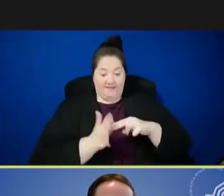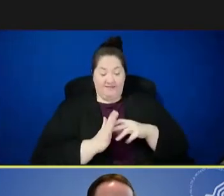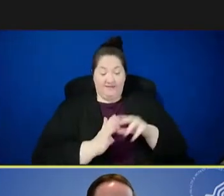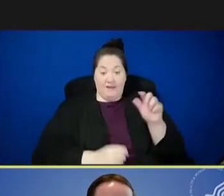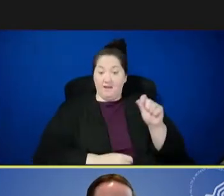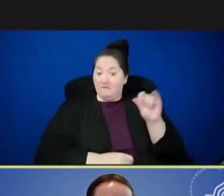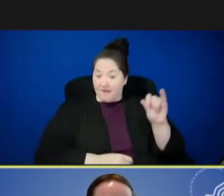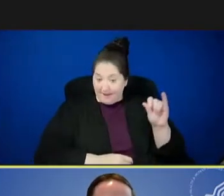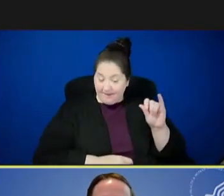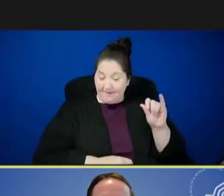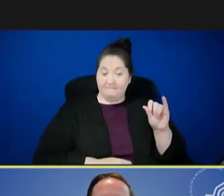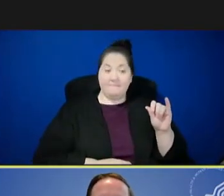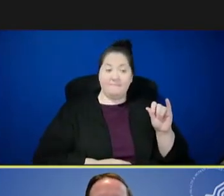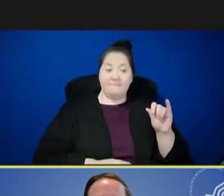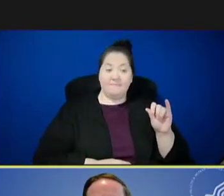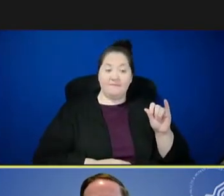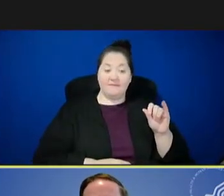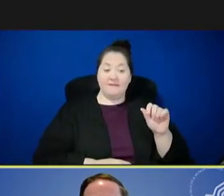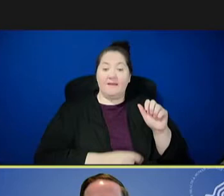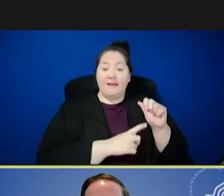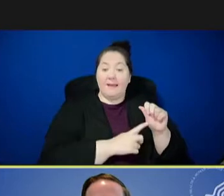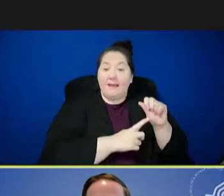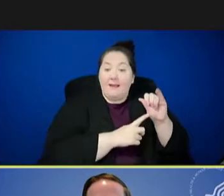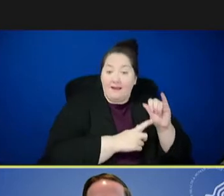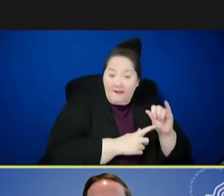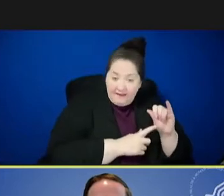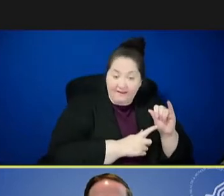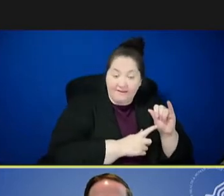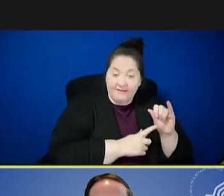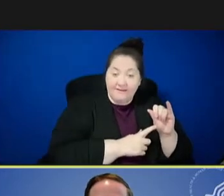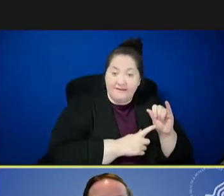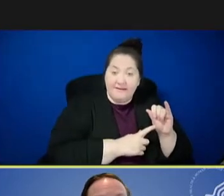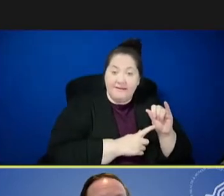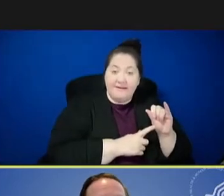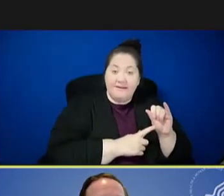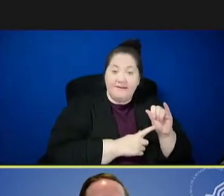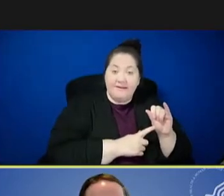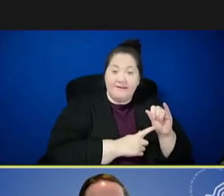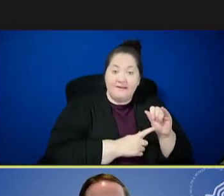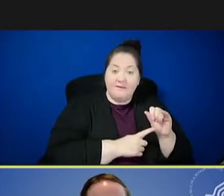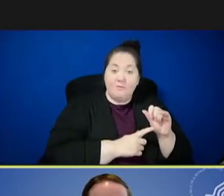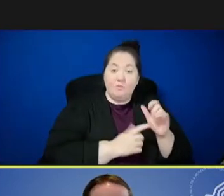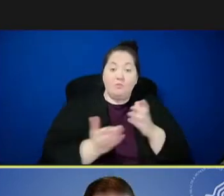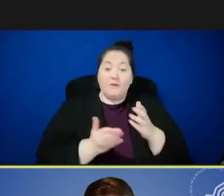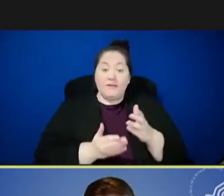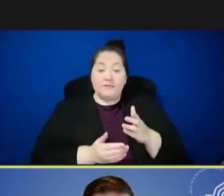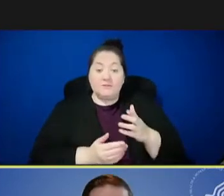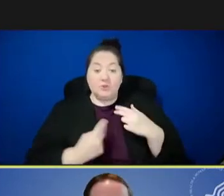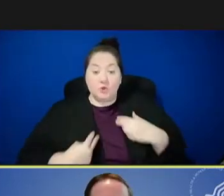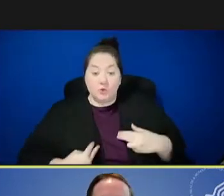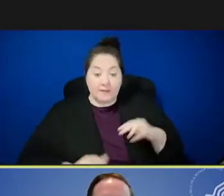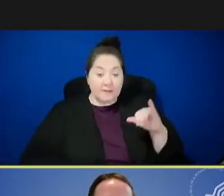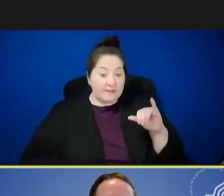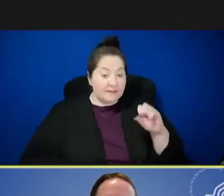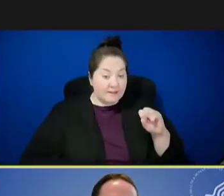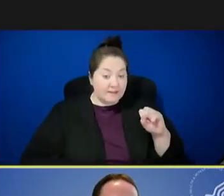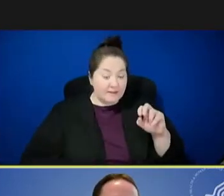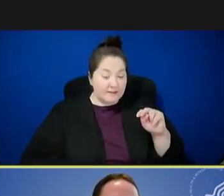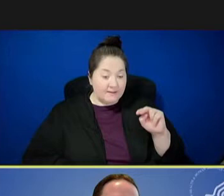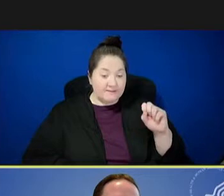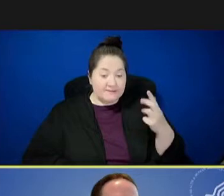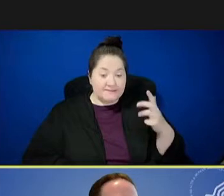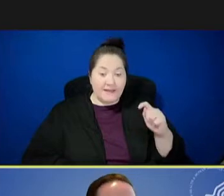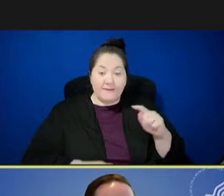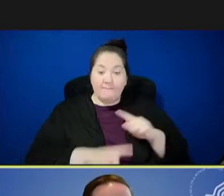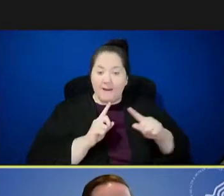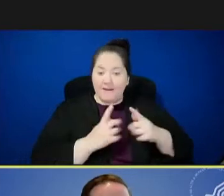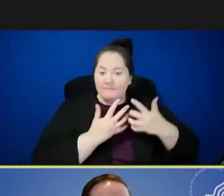and that is, artificial intelligence brings human insights at machine speed. If we can do that,